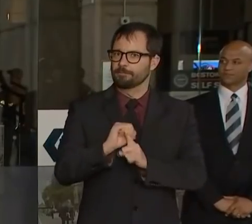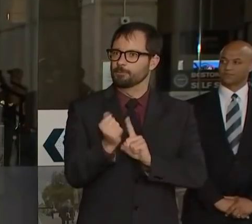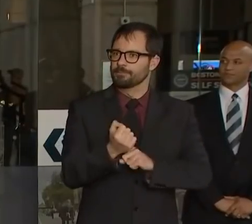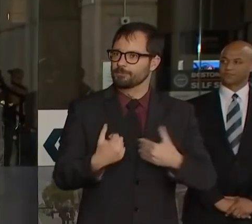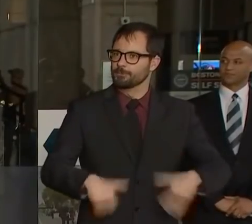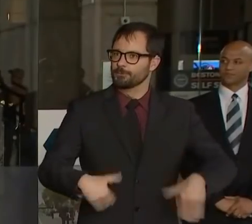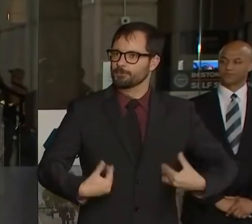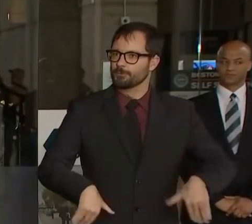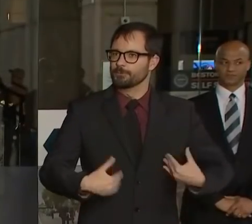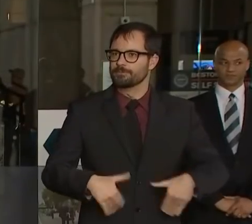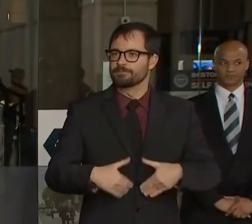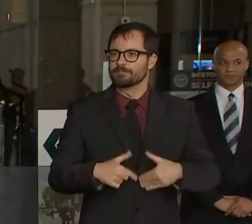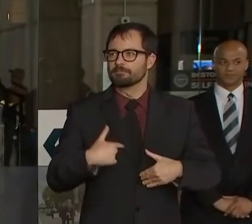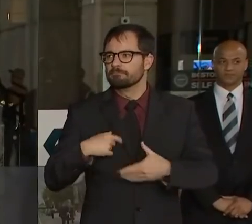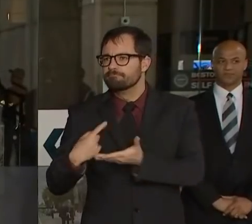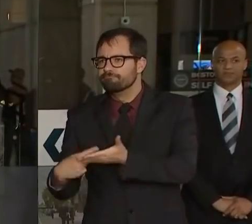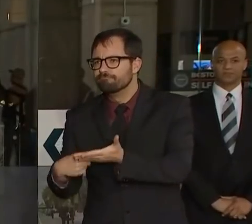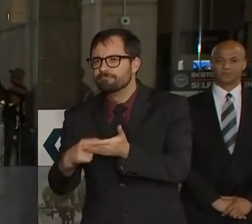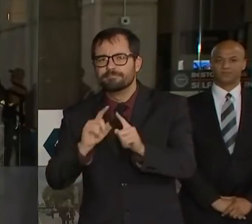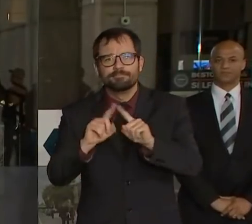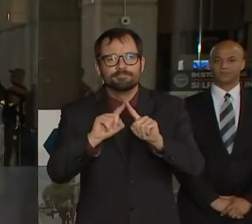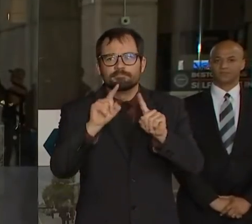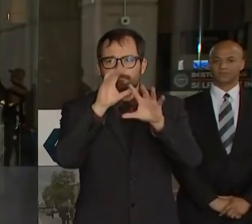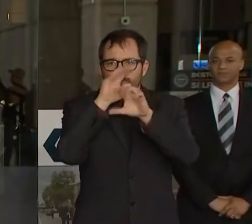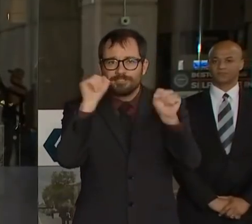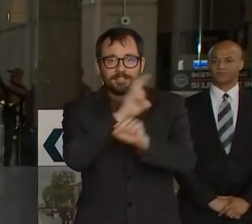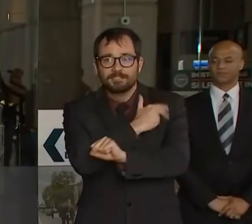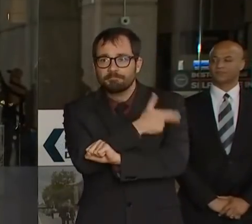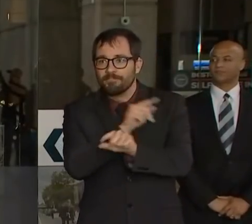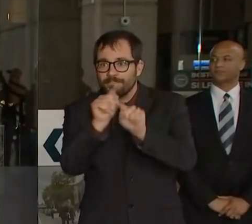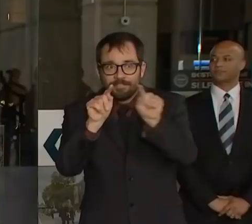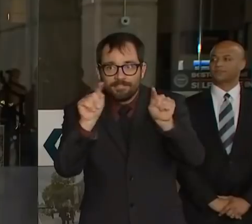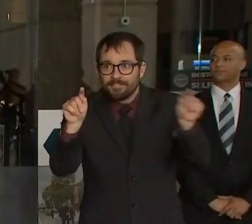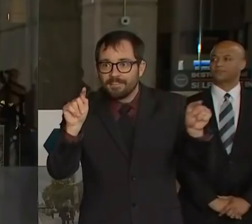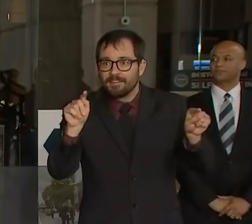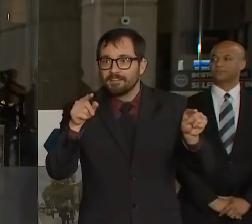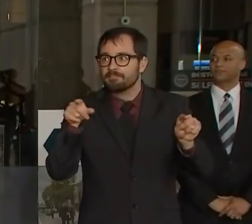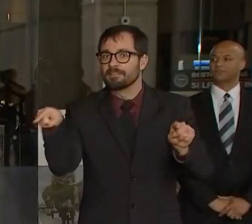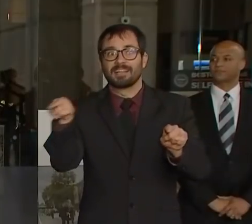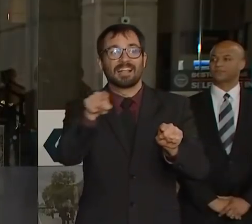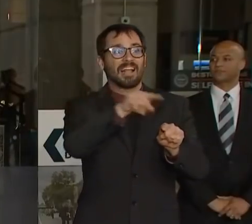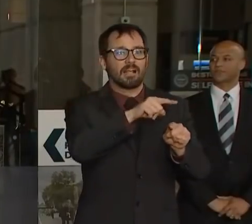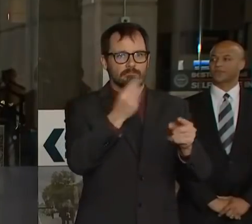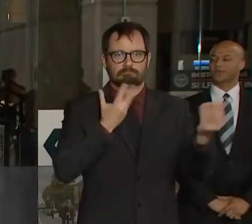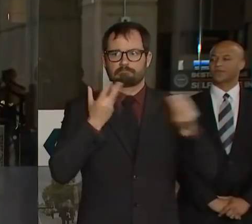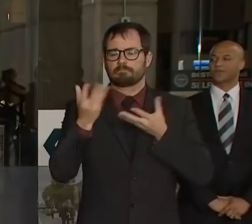LIVES. I SPOKE TO THE RESIDENTS OF ALL THE HOSPITALS IN BOSTON TODAY.